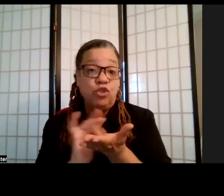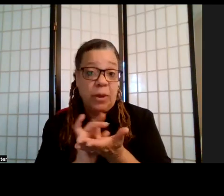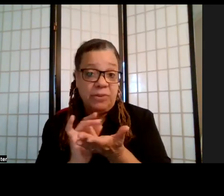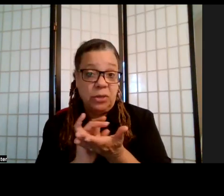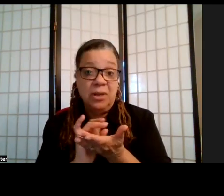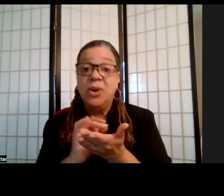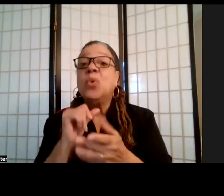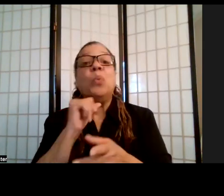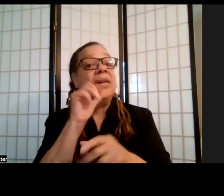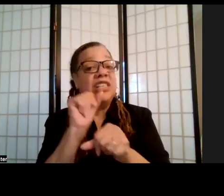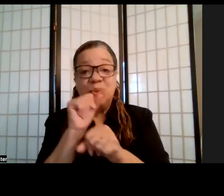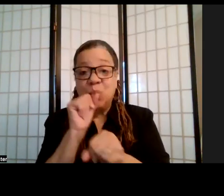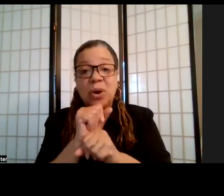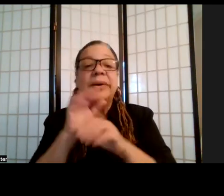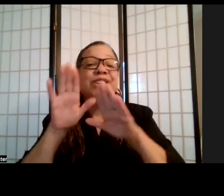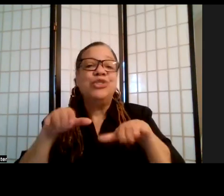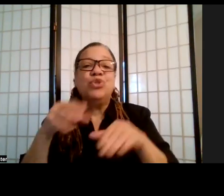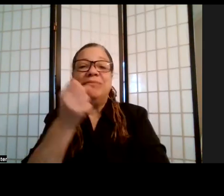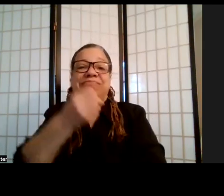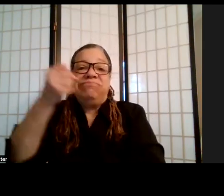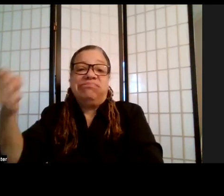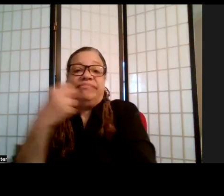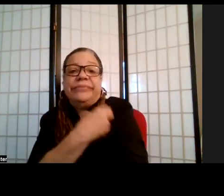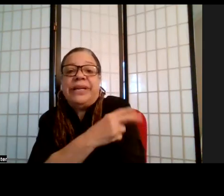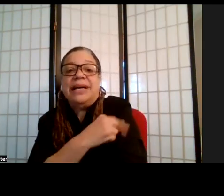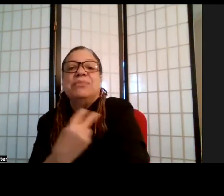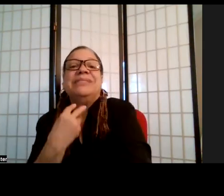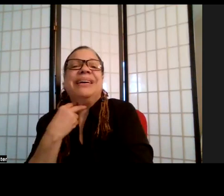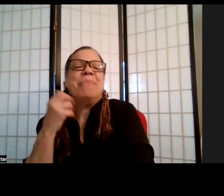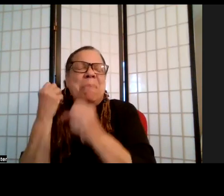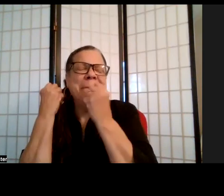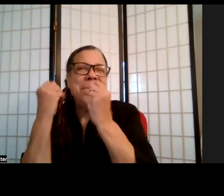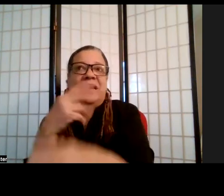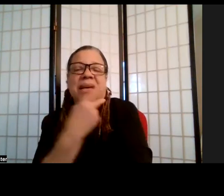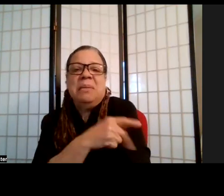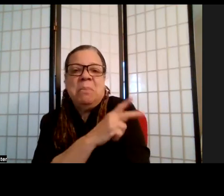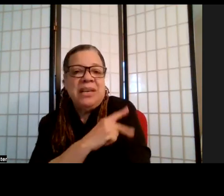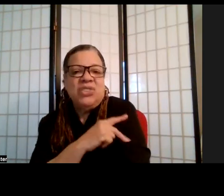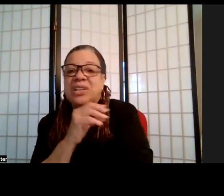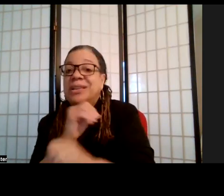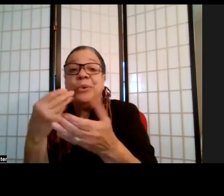the children often end up in the ward of a nearby hospital that is overflowing with patients, and often lacks the resources needed to help them.